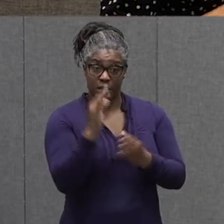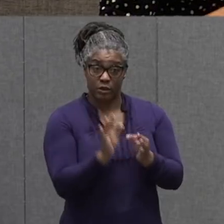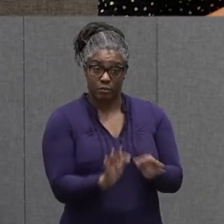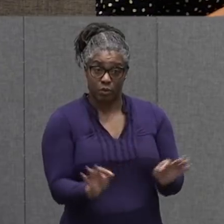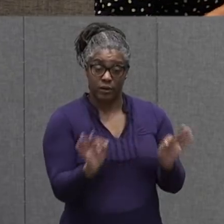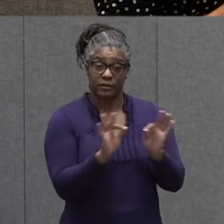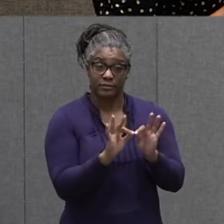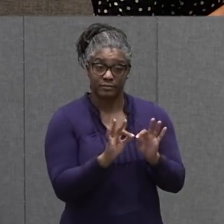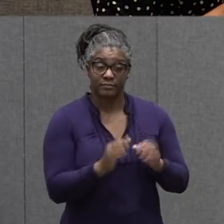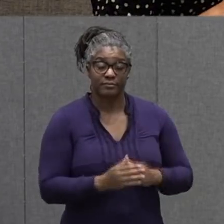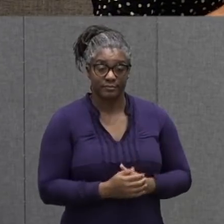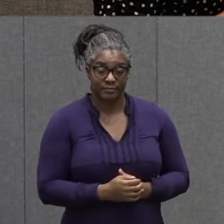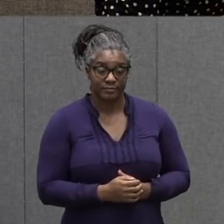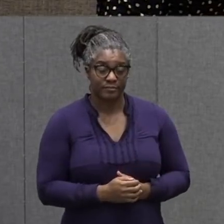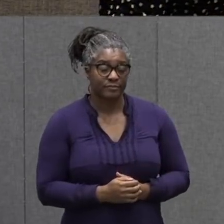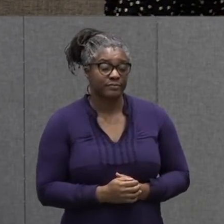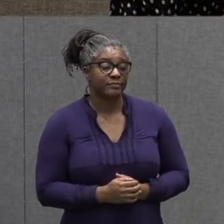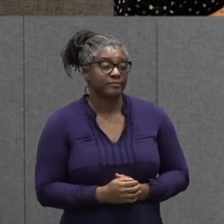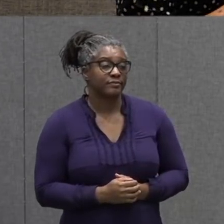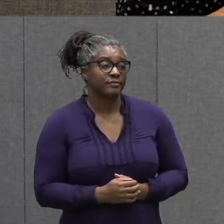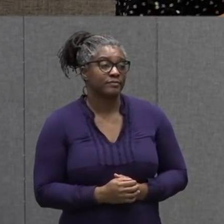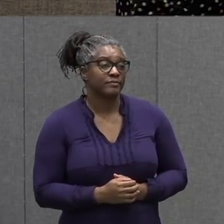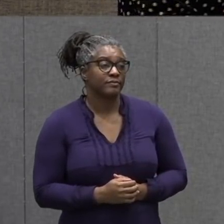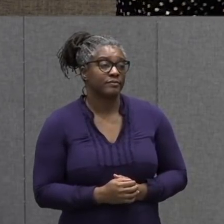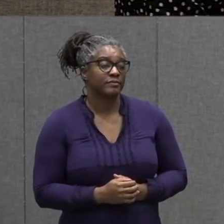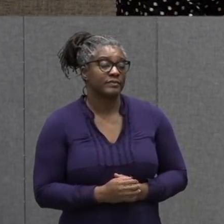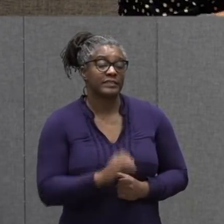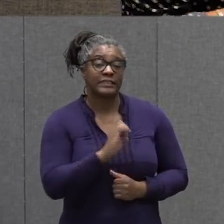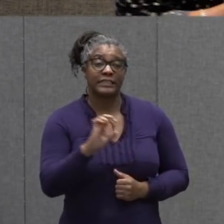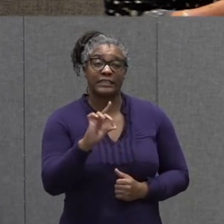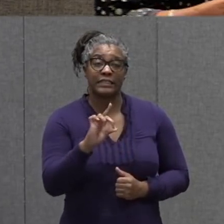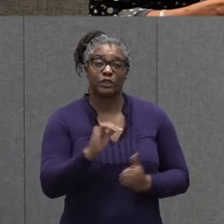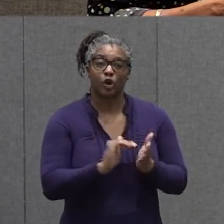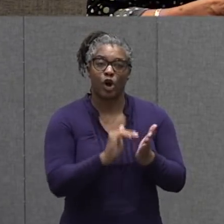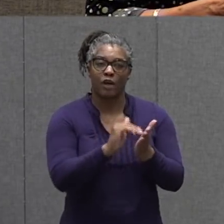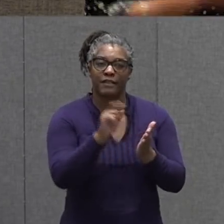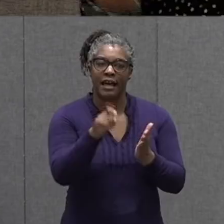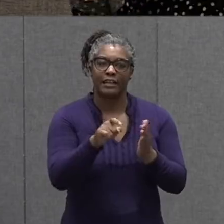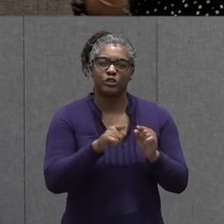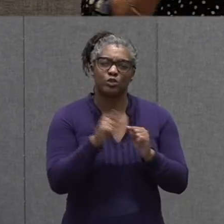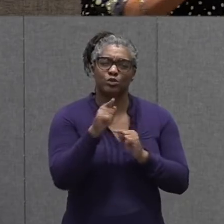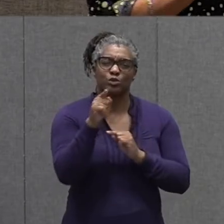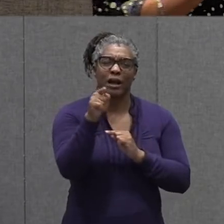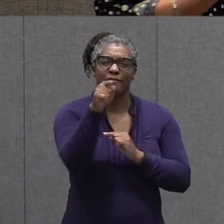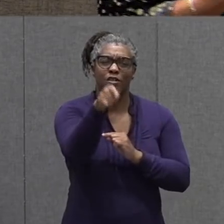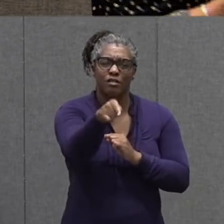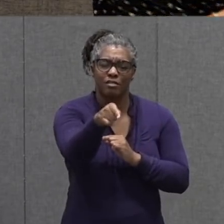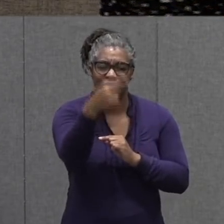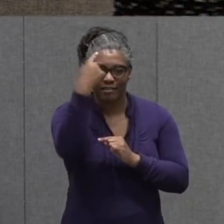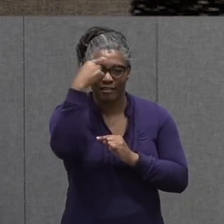A seed often has to travel to grow and germinate. There's our word germinate.